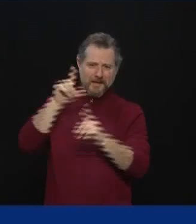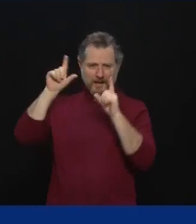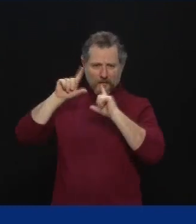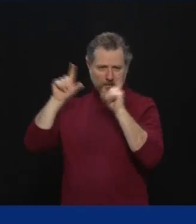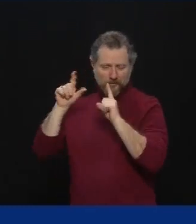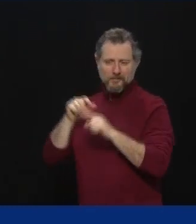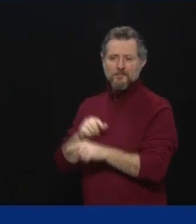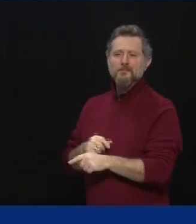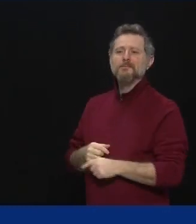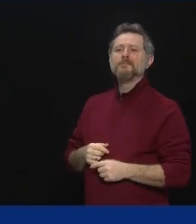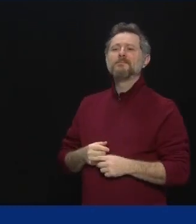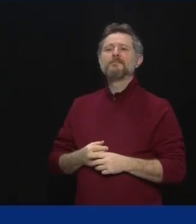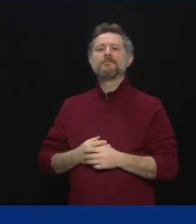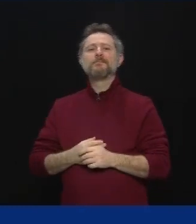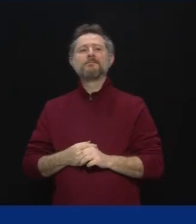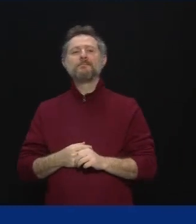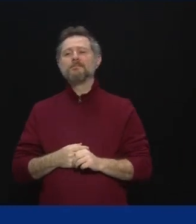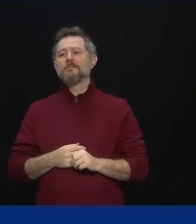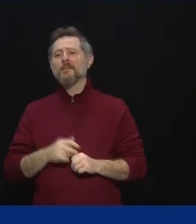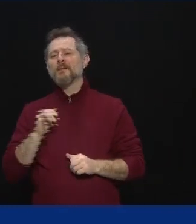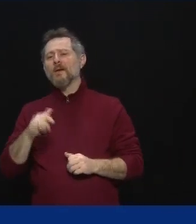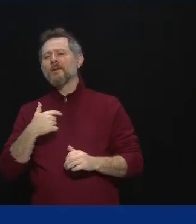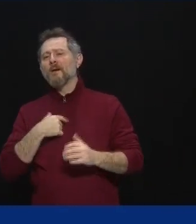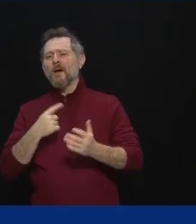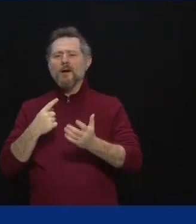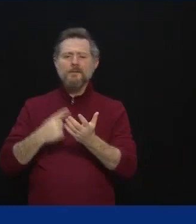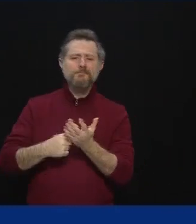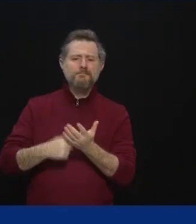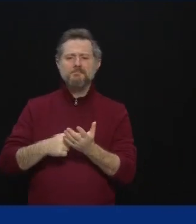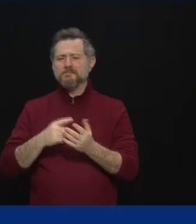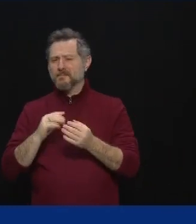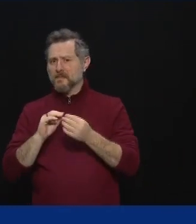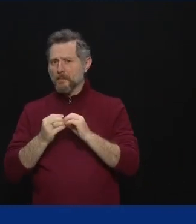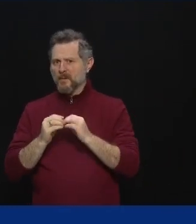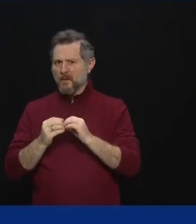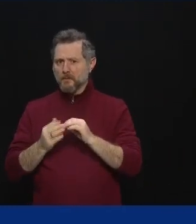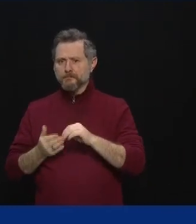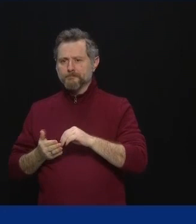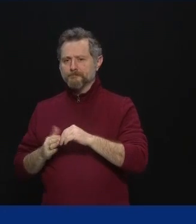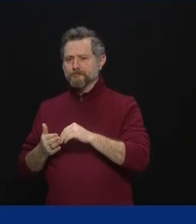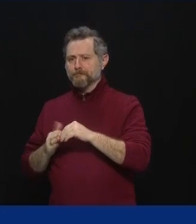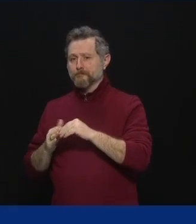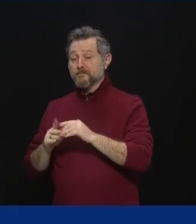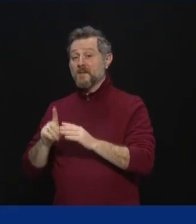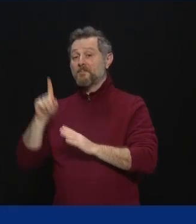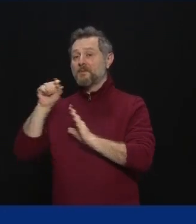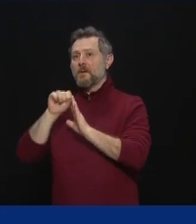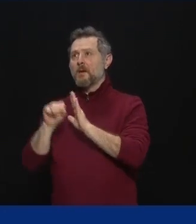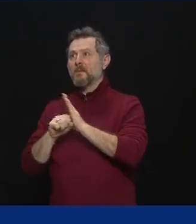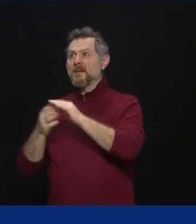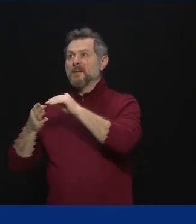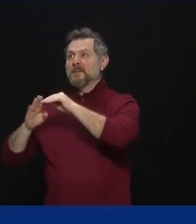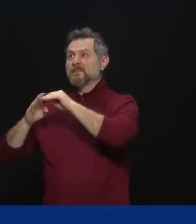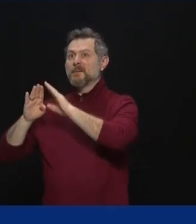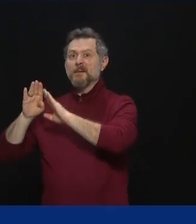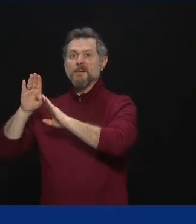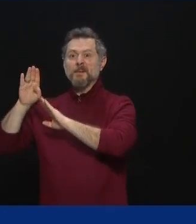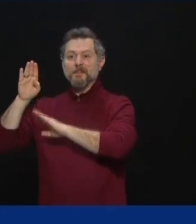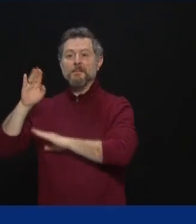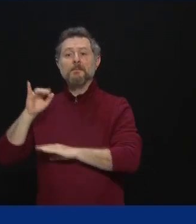I THOUGHT, REMINDER WHAT I WANT TO ADDRESS THAT EARLY, EARLY ON SO PEOPLE COULD ANTICIPATE WHAT WE EXPECTED TO HAPPEN.